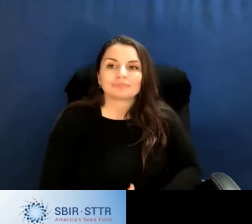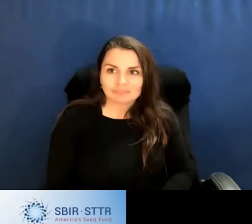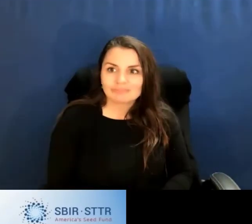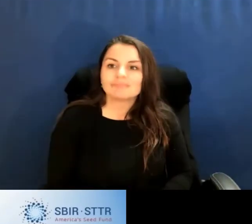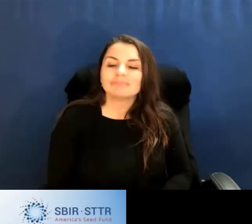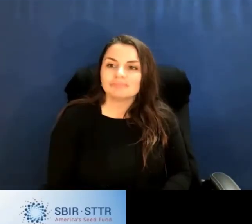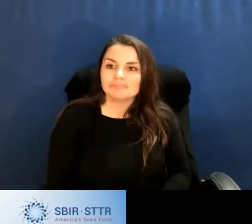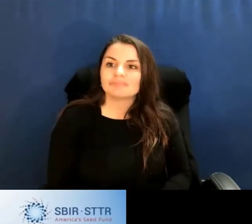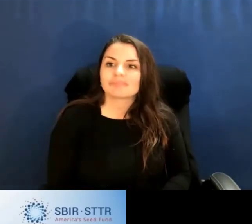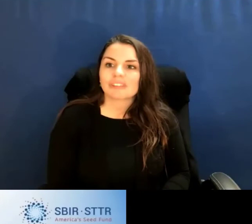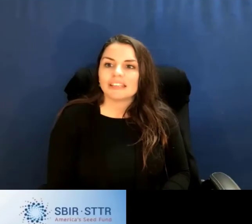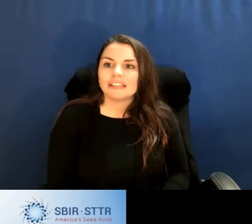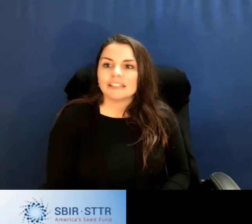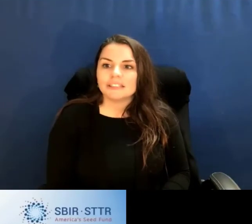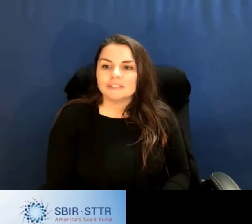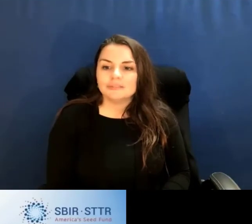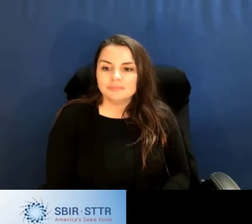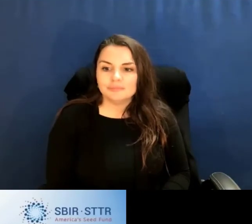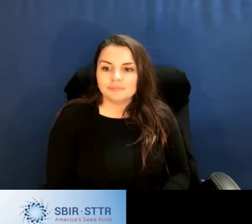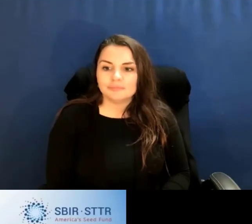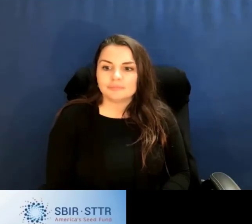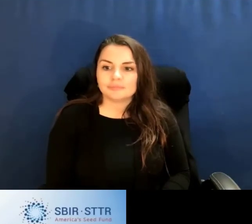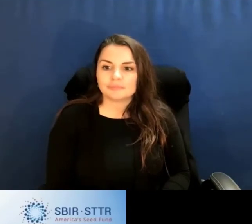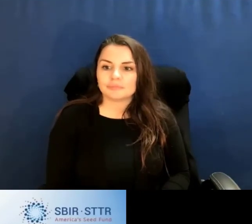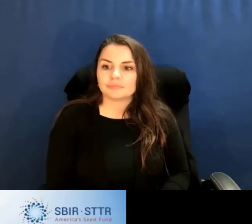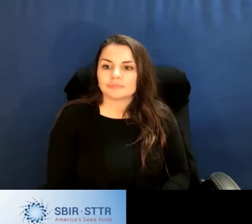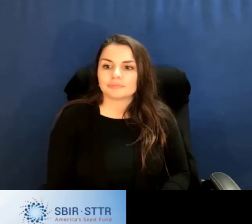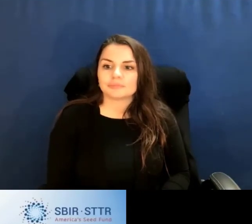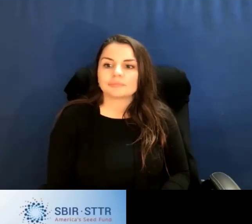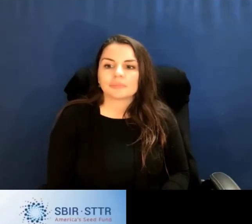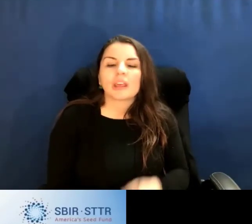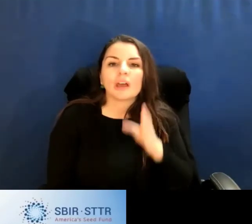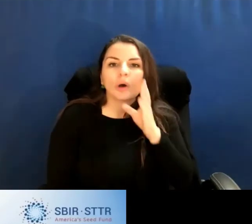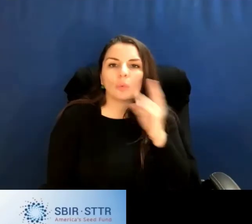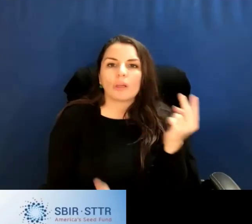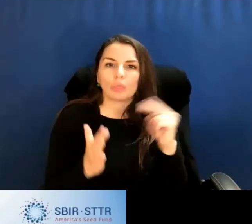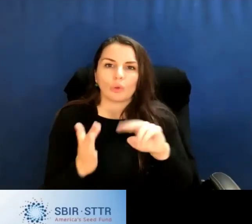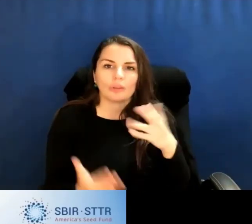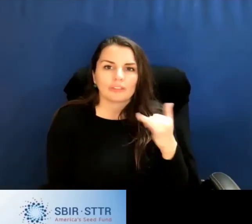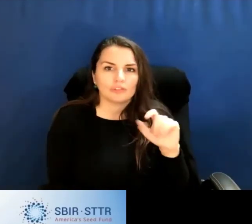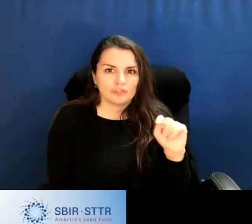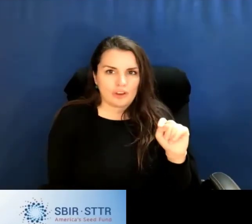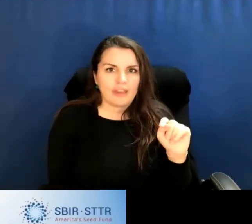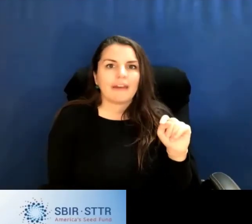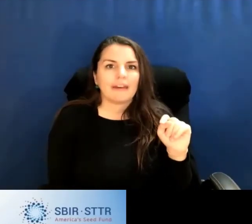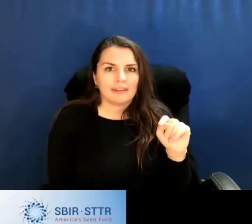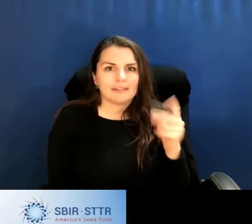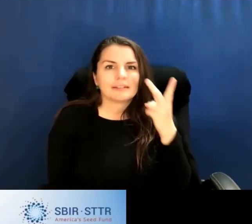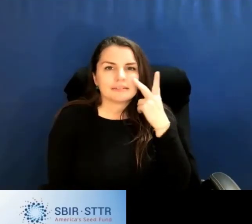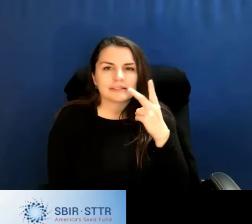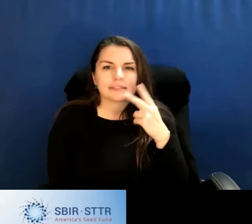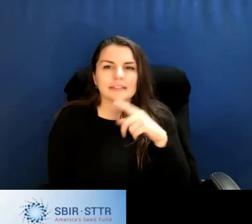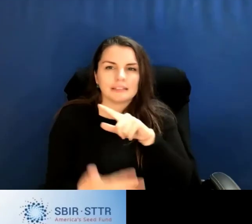I'm going to go back to the chat now and see what we've got. I see .. . Oh, good.